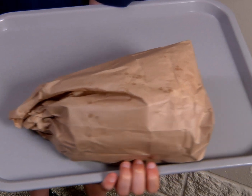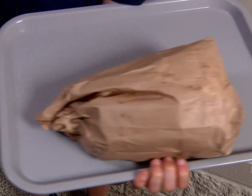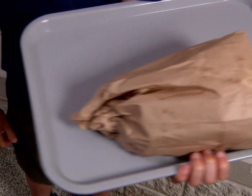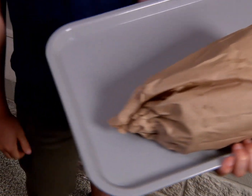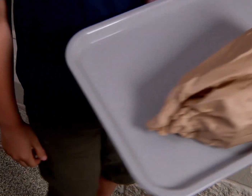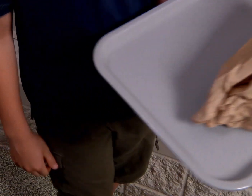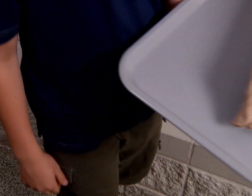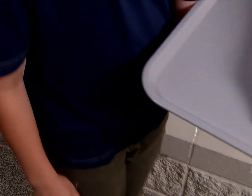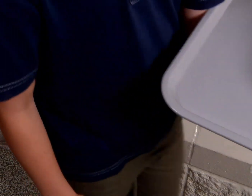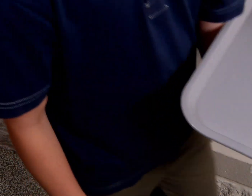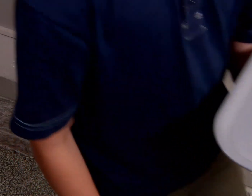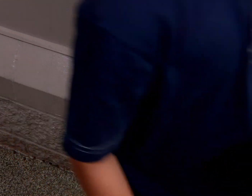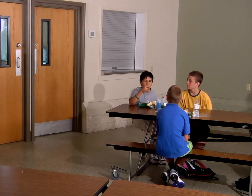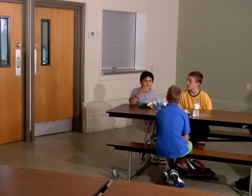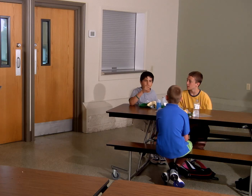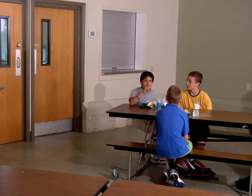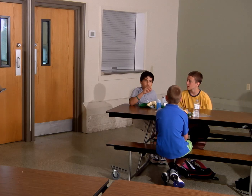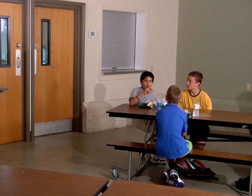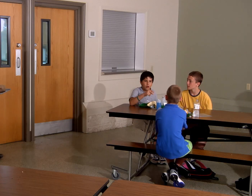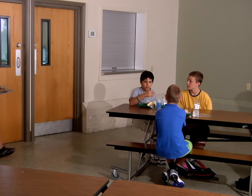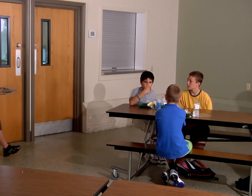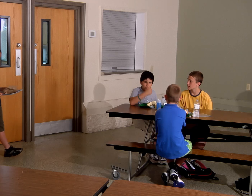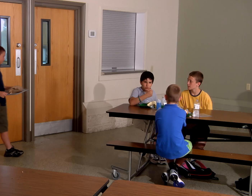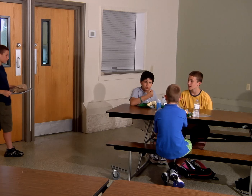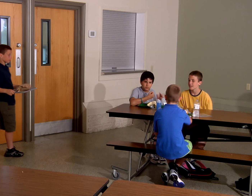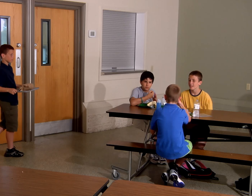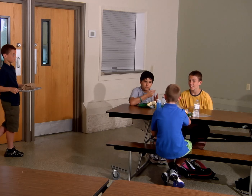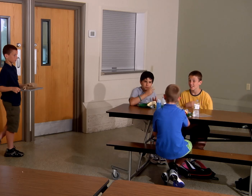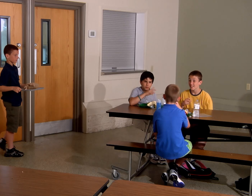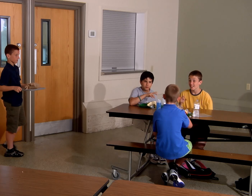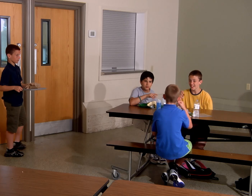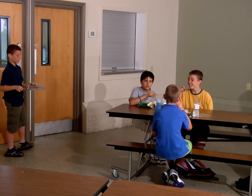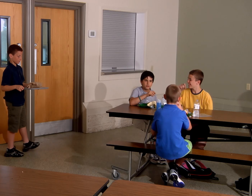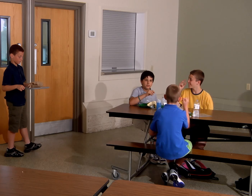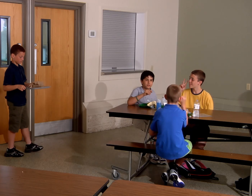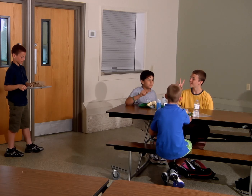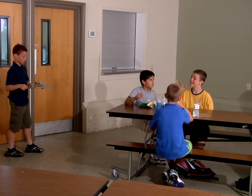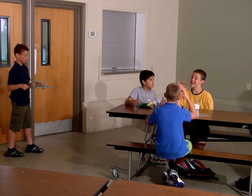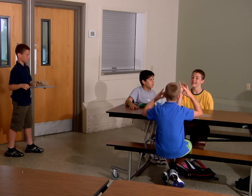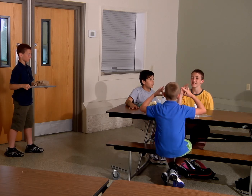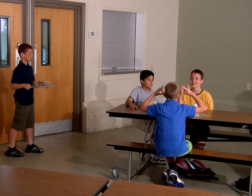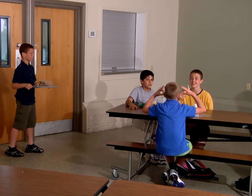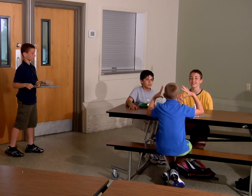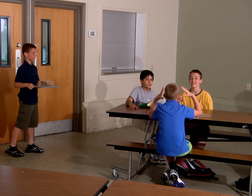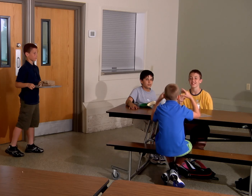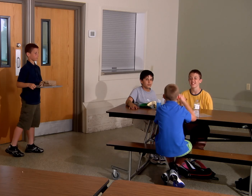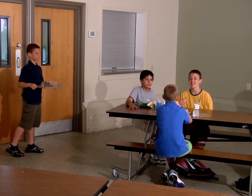FORGIVENESS IS THE ONLY WAY TO LIVE.